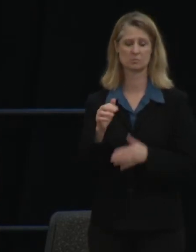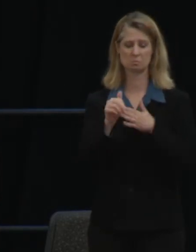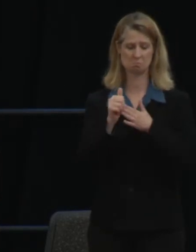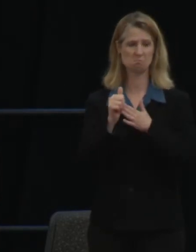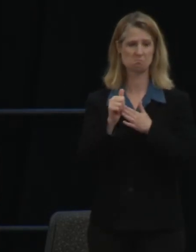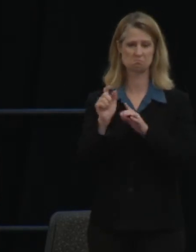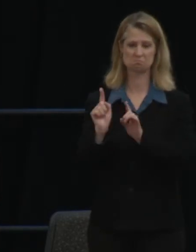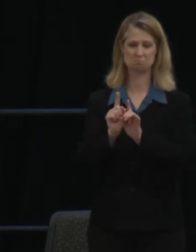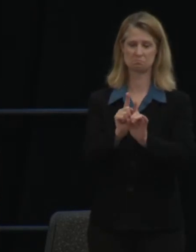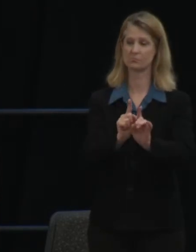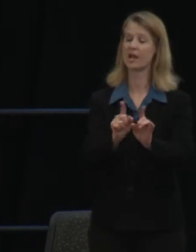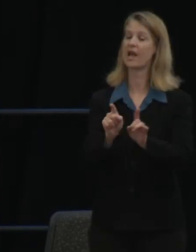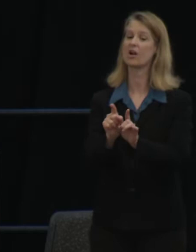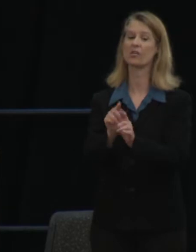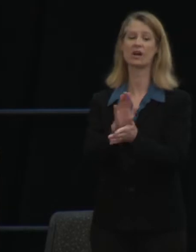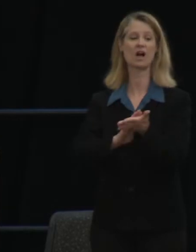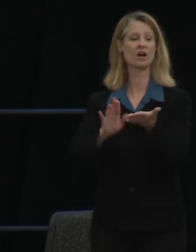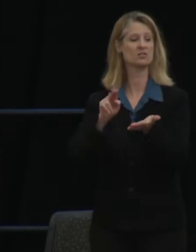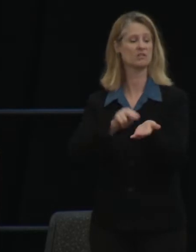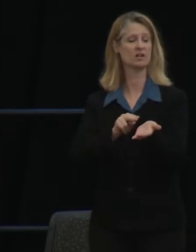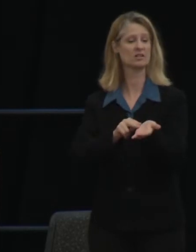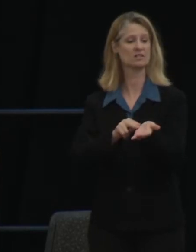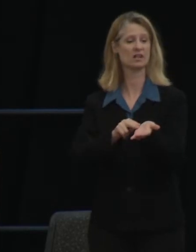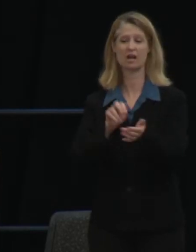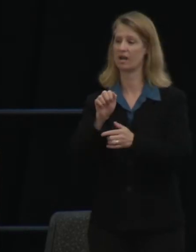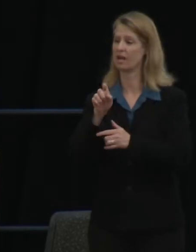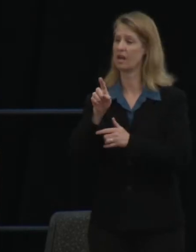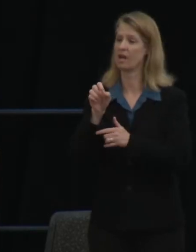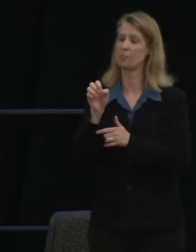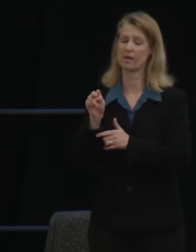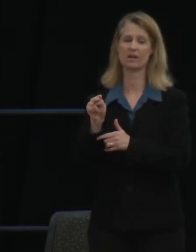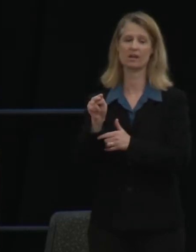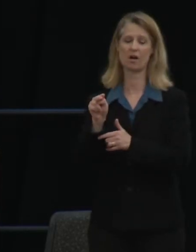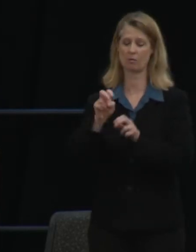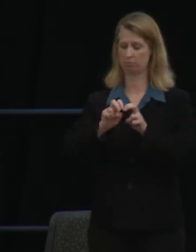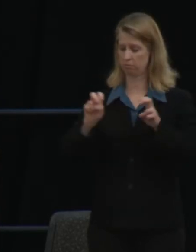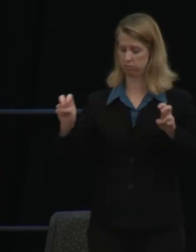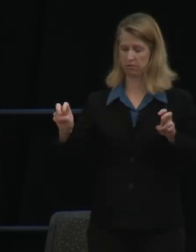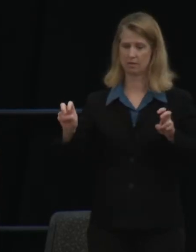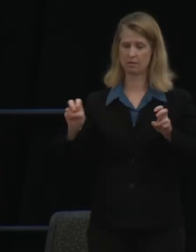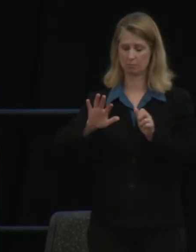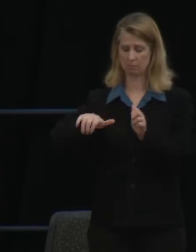and members of the College of Nursing administration who are seated on the platform to my right,